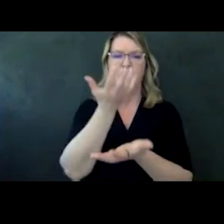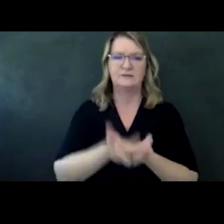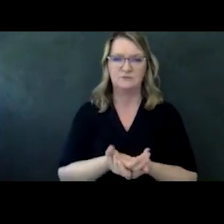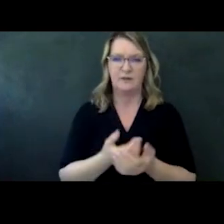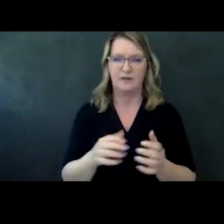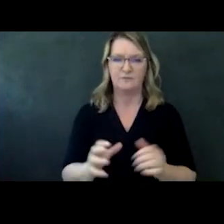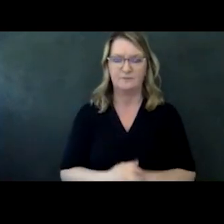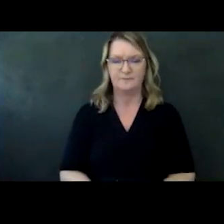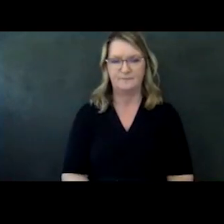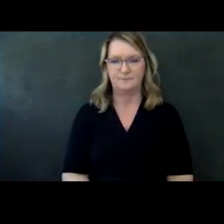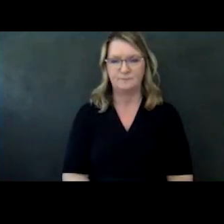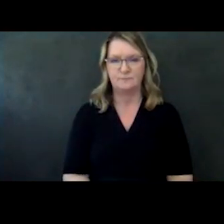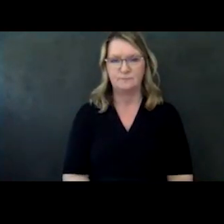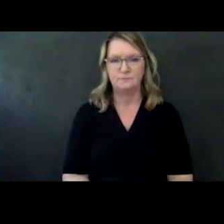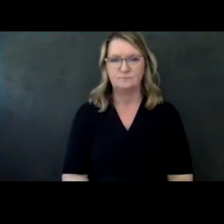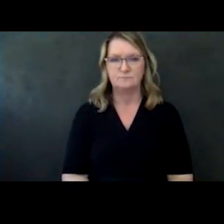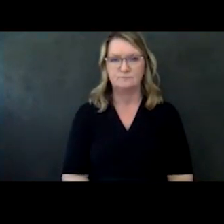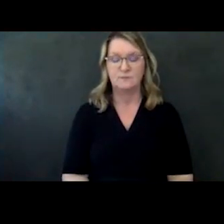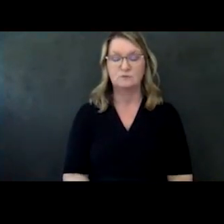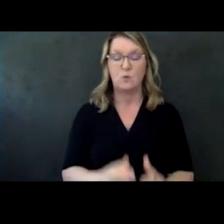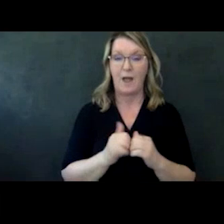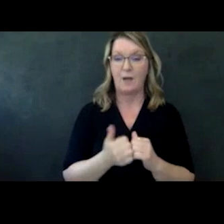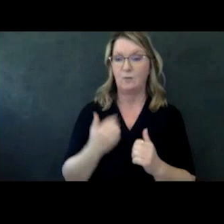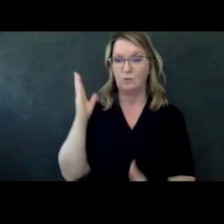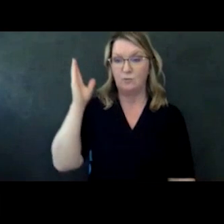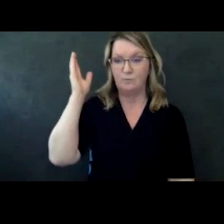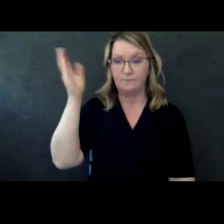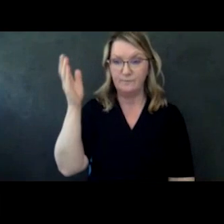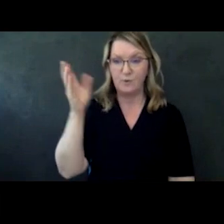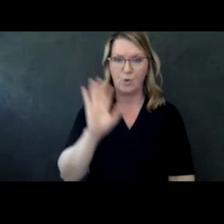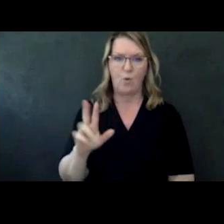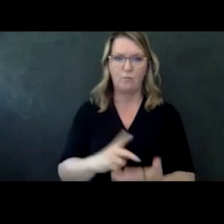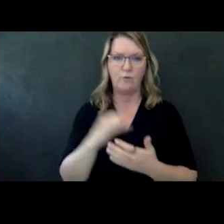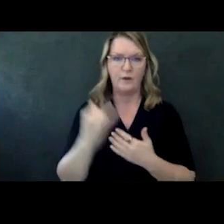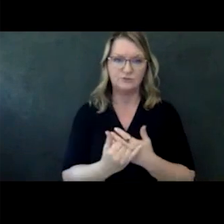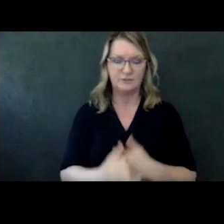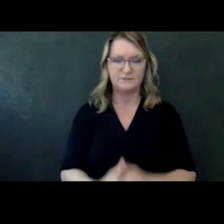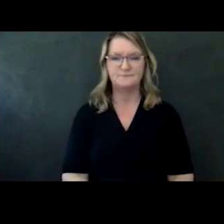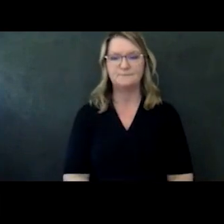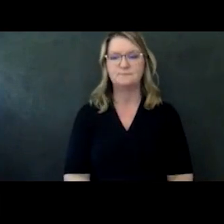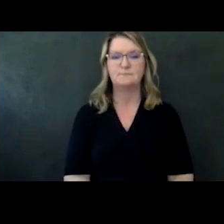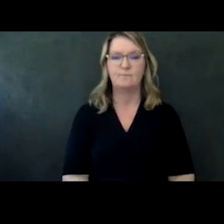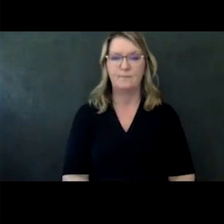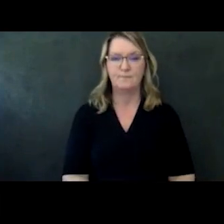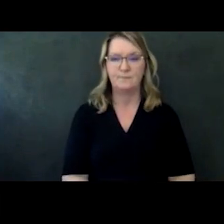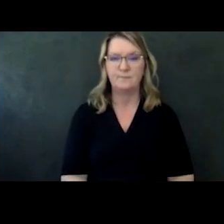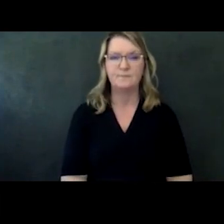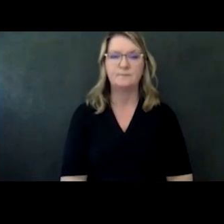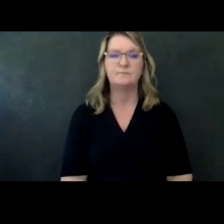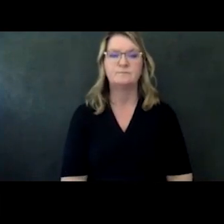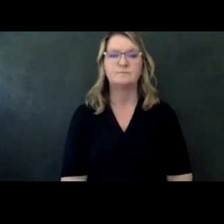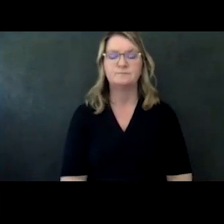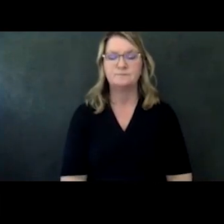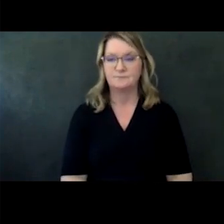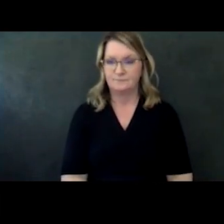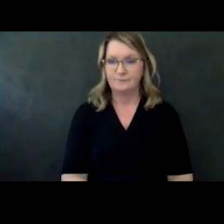How to pitch your project, slide 17. This is where your value proposition comes in.